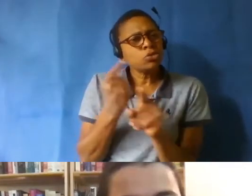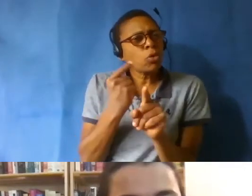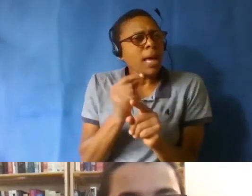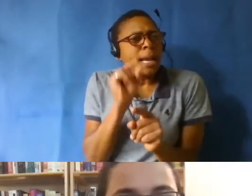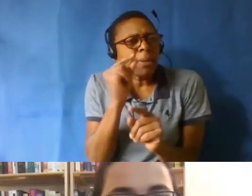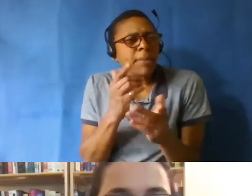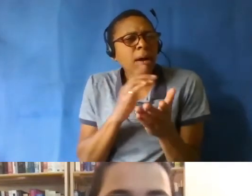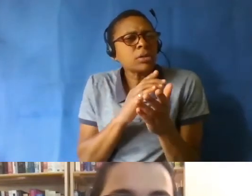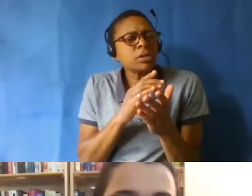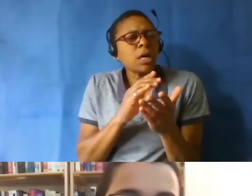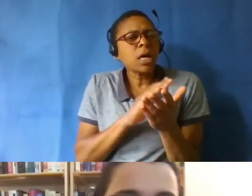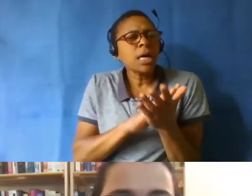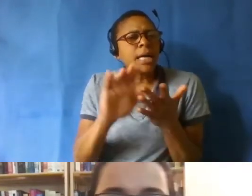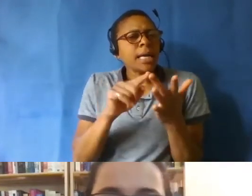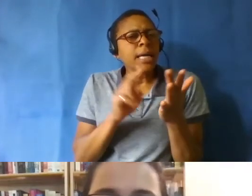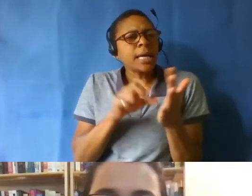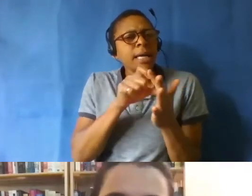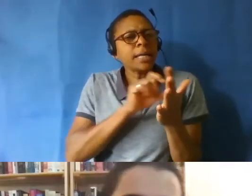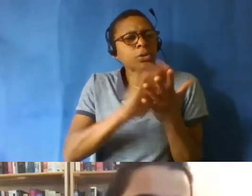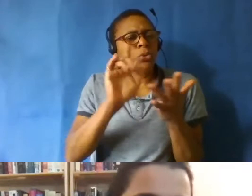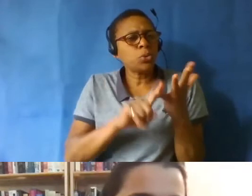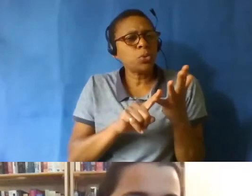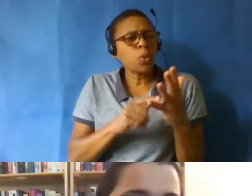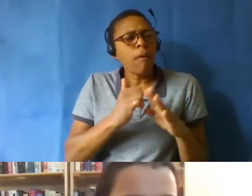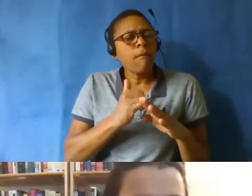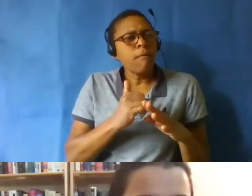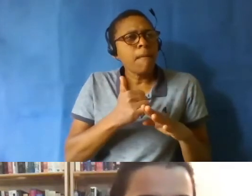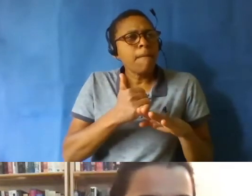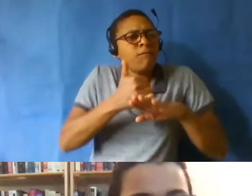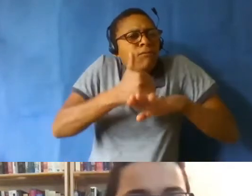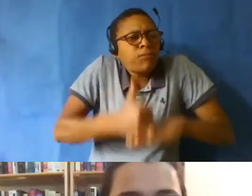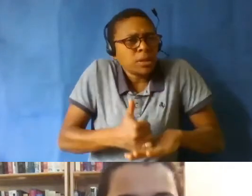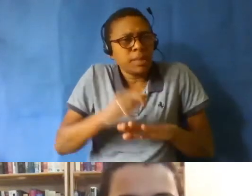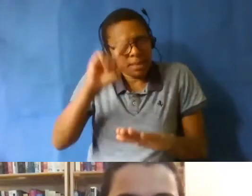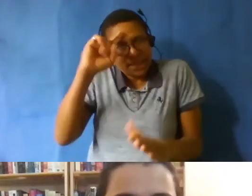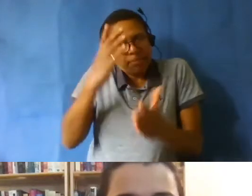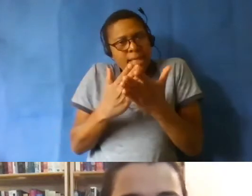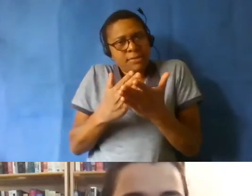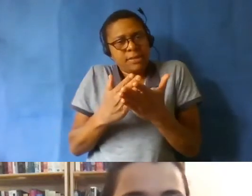Yeah hi thank you Rianna and Akanksha for your presentations as well and thanks